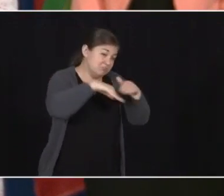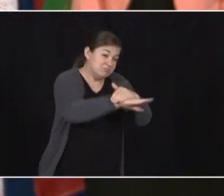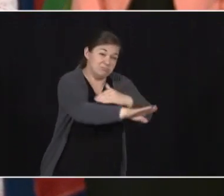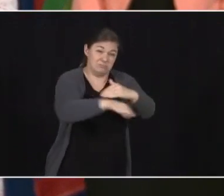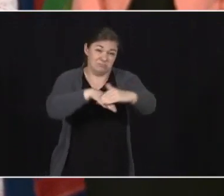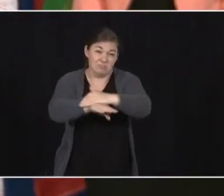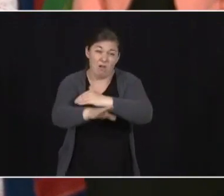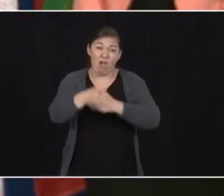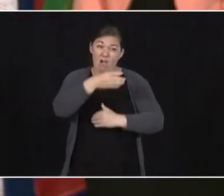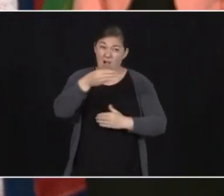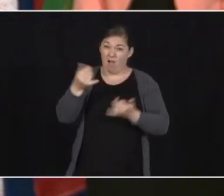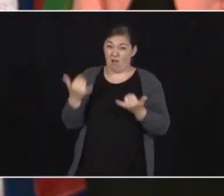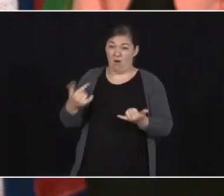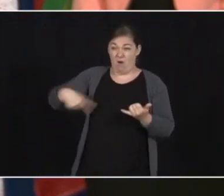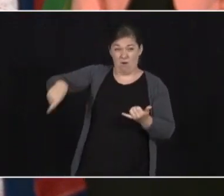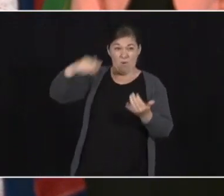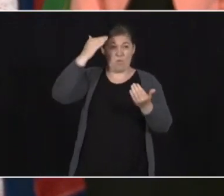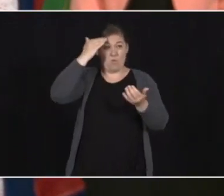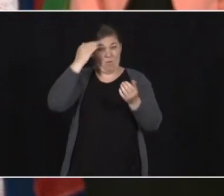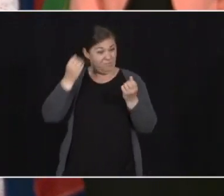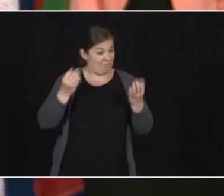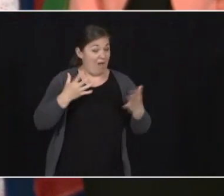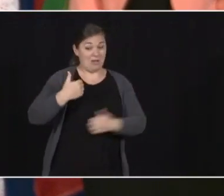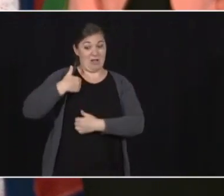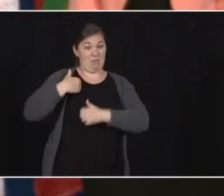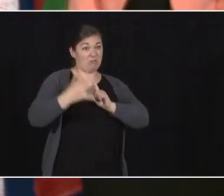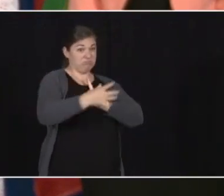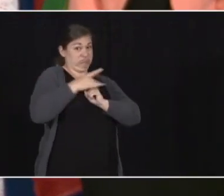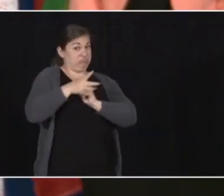sacrifices going in there. Quite a few of them ended up catching COVID-19.